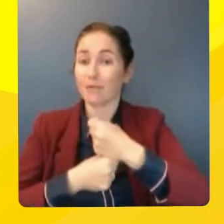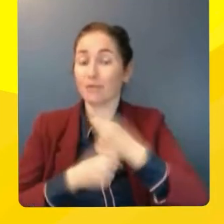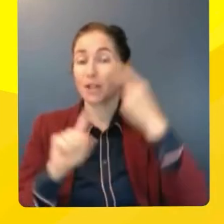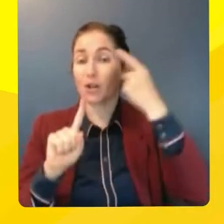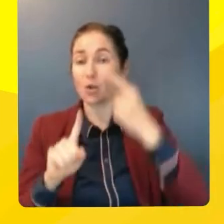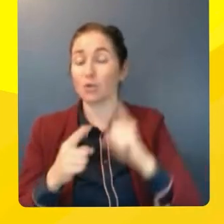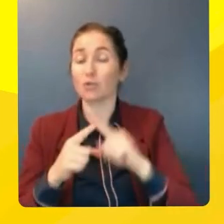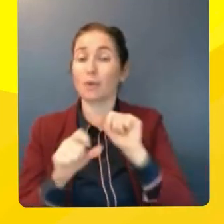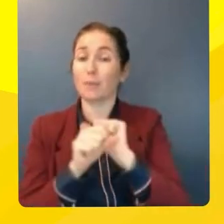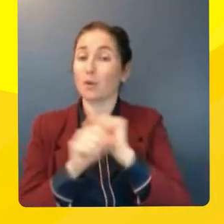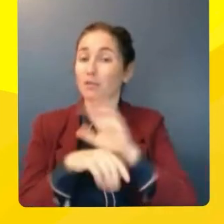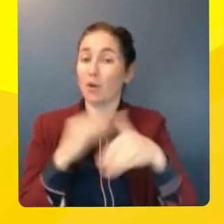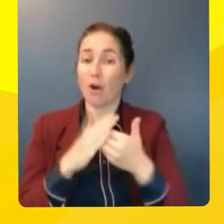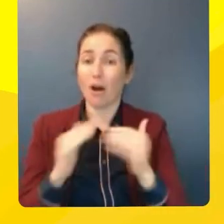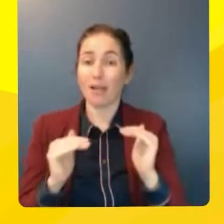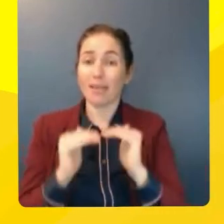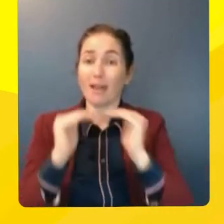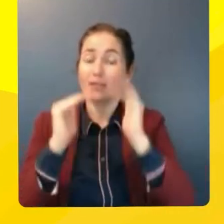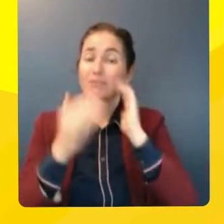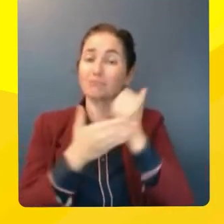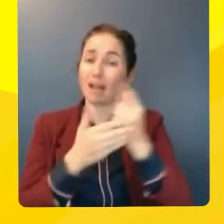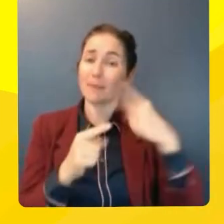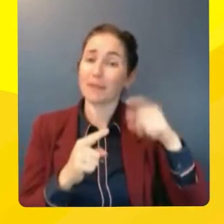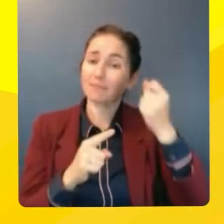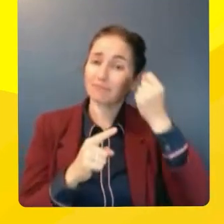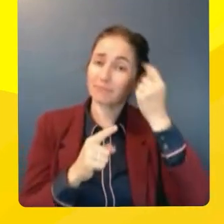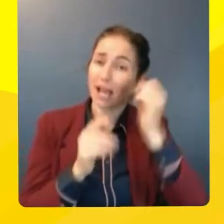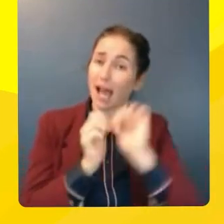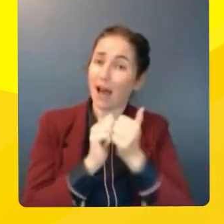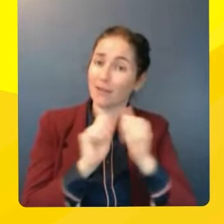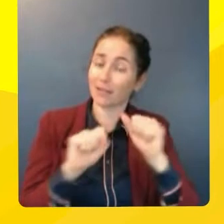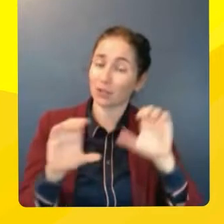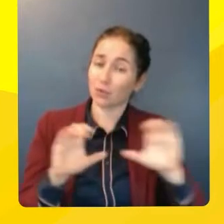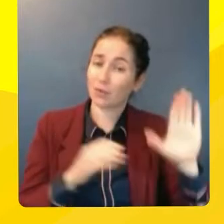at all levels to help them see how they can do their part to meet it.